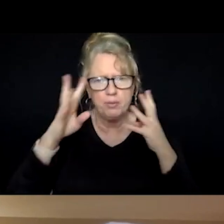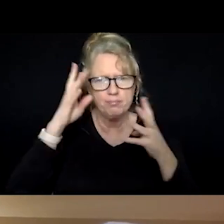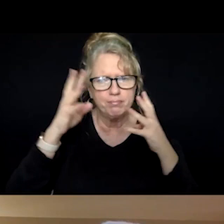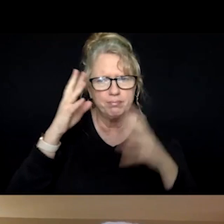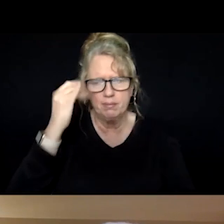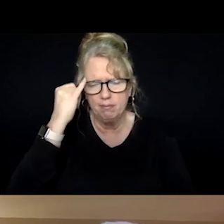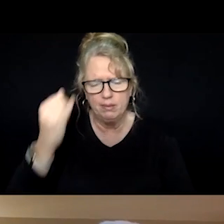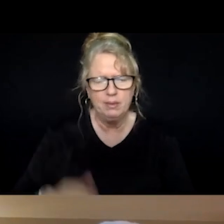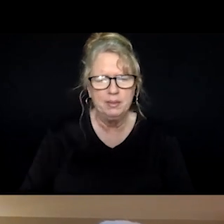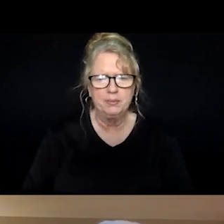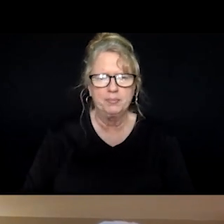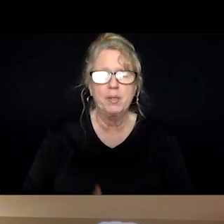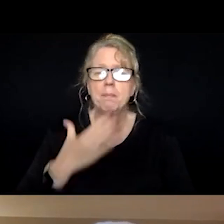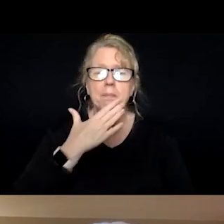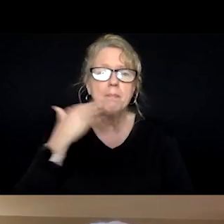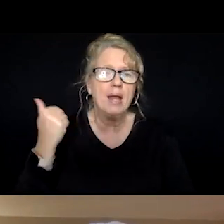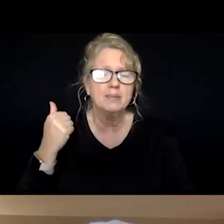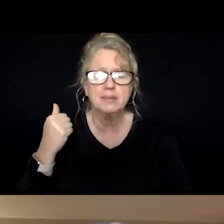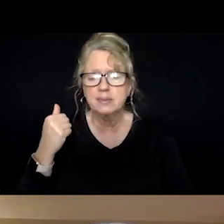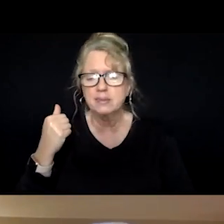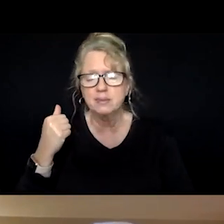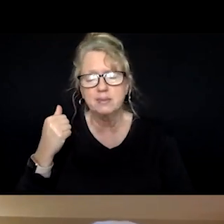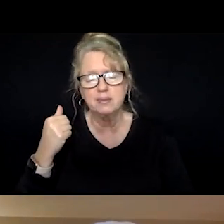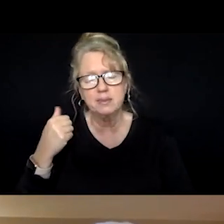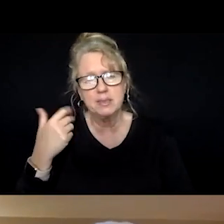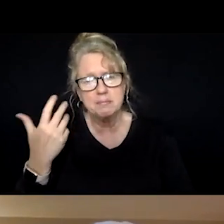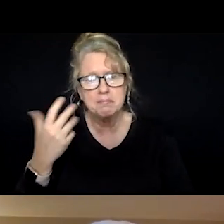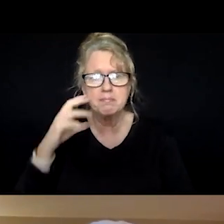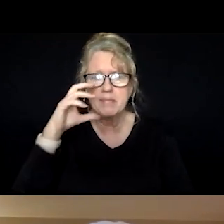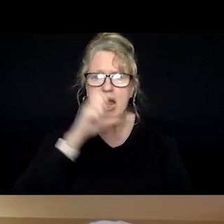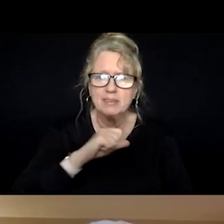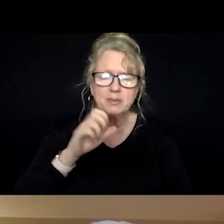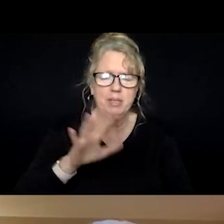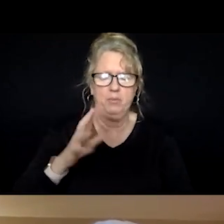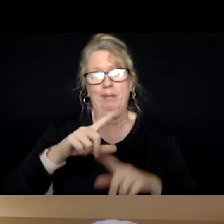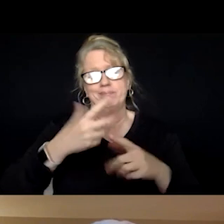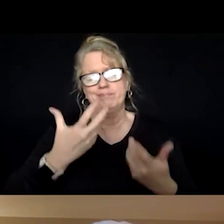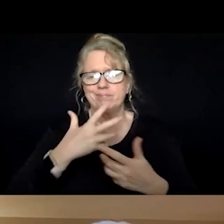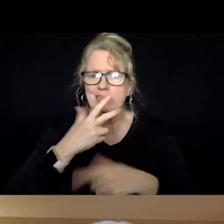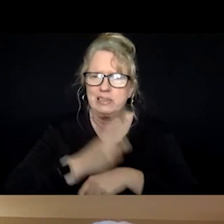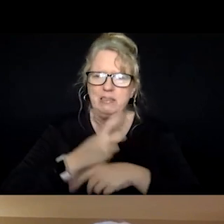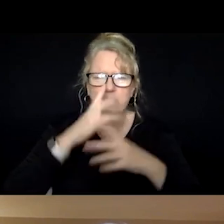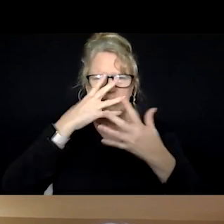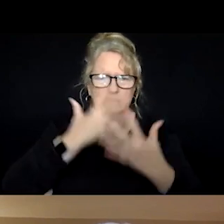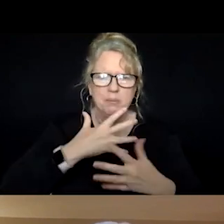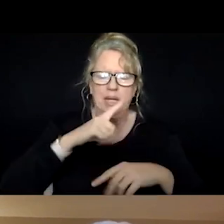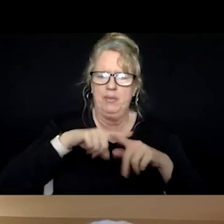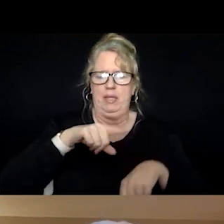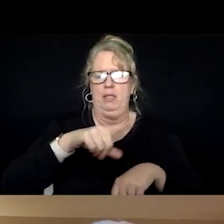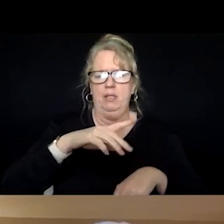ARE BEST ESTIMATES ARE SOMEWHERE IN THE RANGE OF 2,000 HEALTHCARE